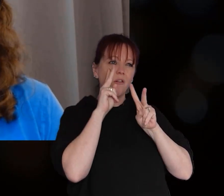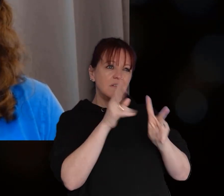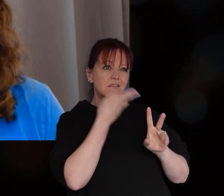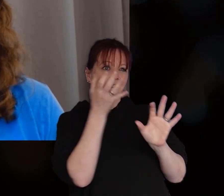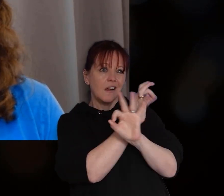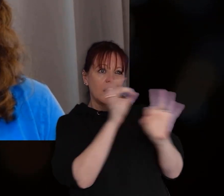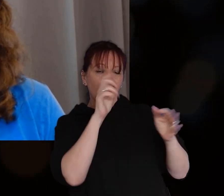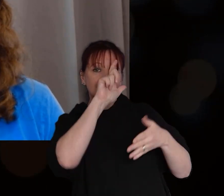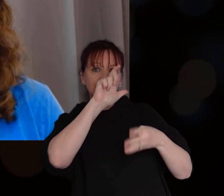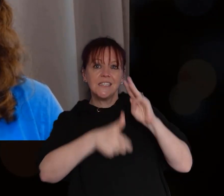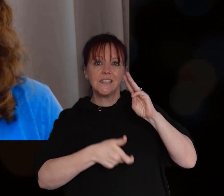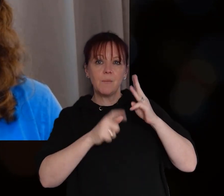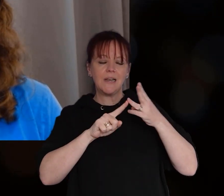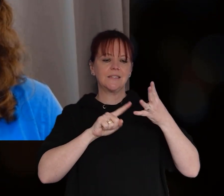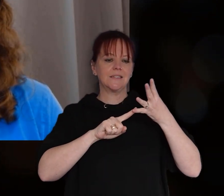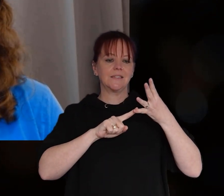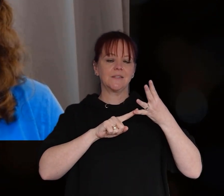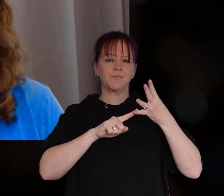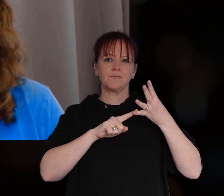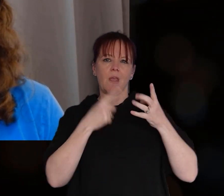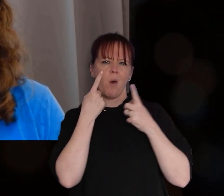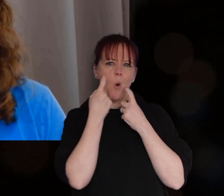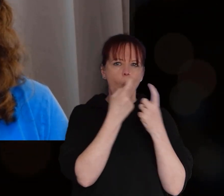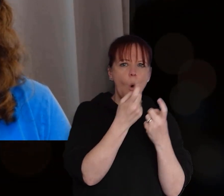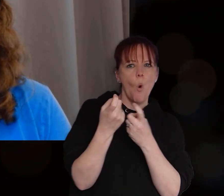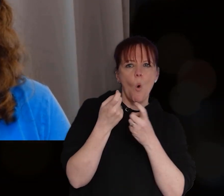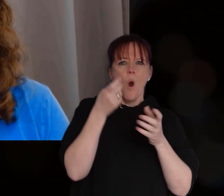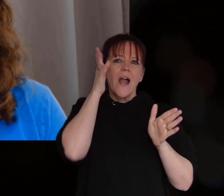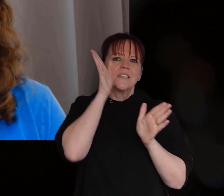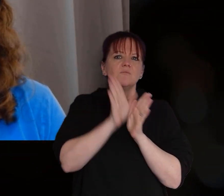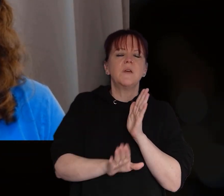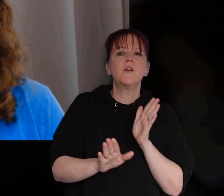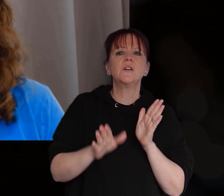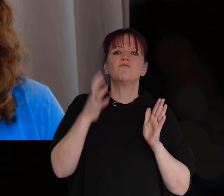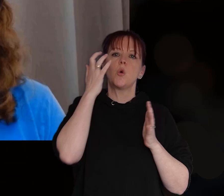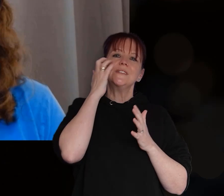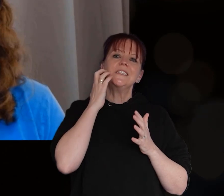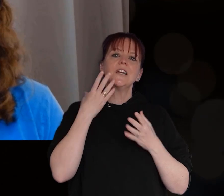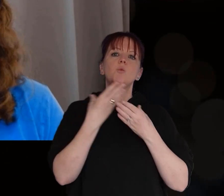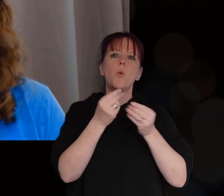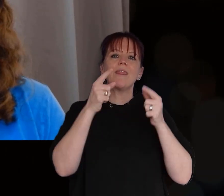Exploring the Lived Experience of Teenagers with ADHD to Inform Game Design",